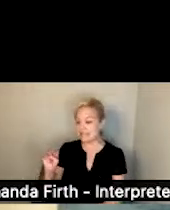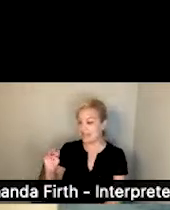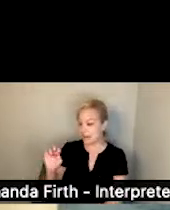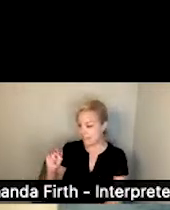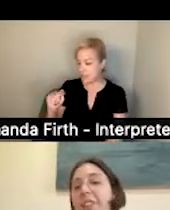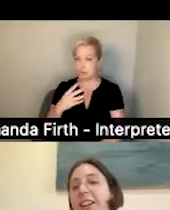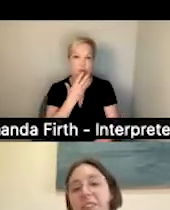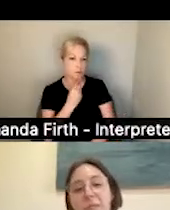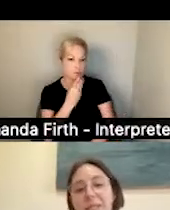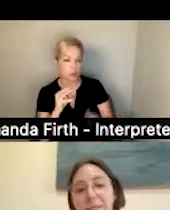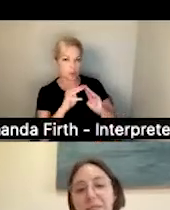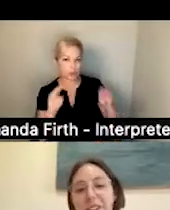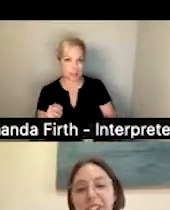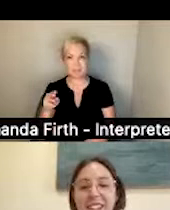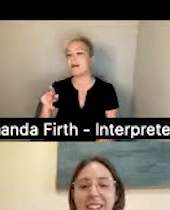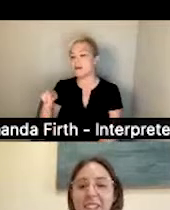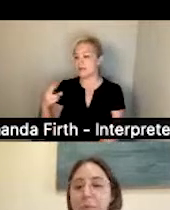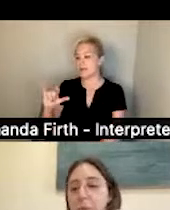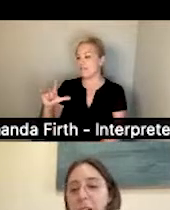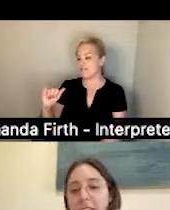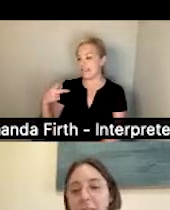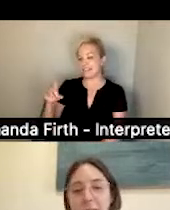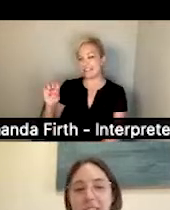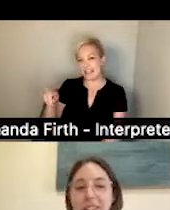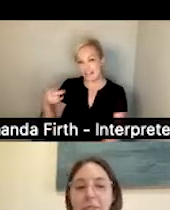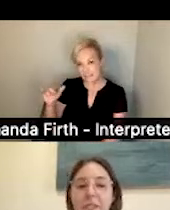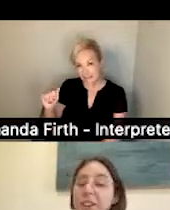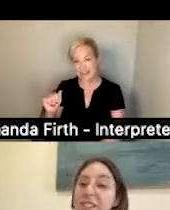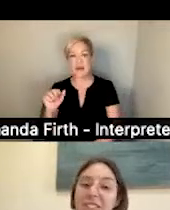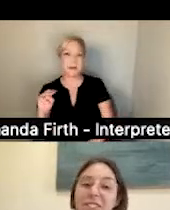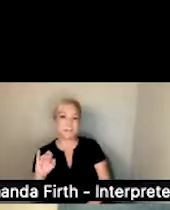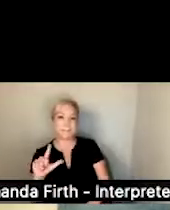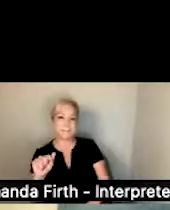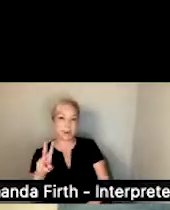the Philadelphia Museum of Art, the Milwaukee Art Museum, the Art Institute of Chicago,